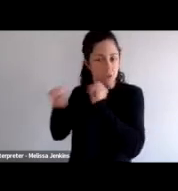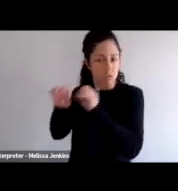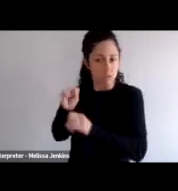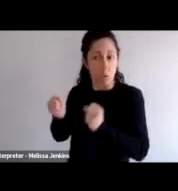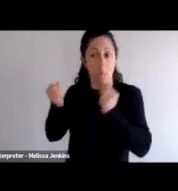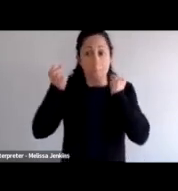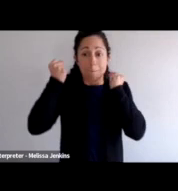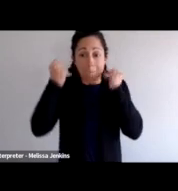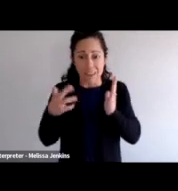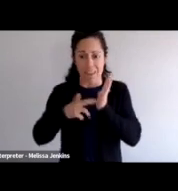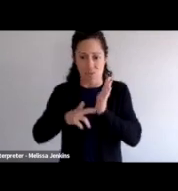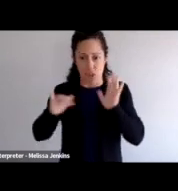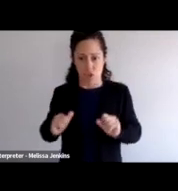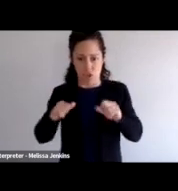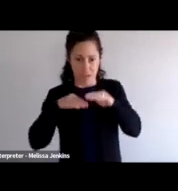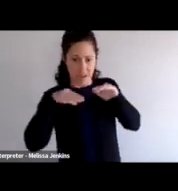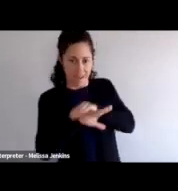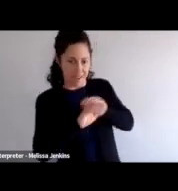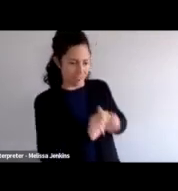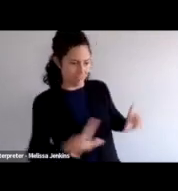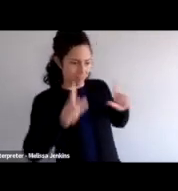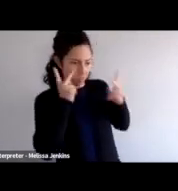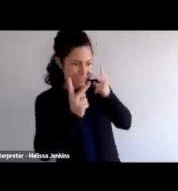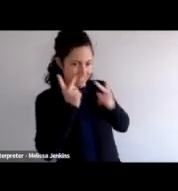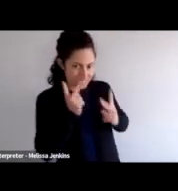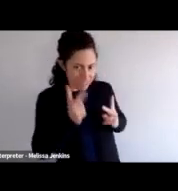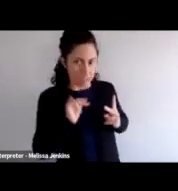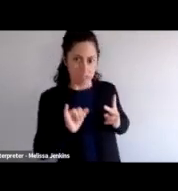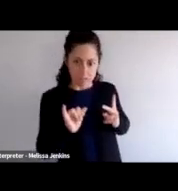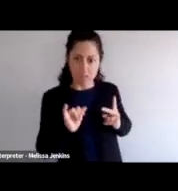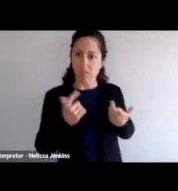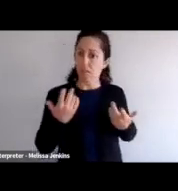where there are various diseases that may have the same symptoms.